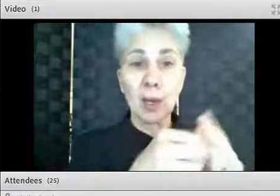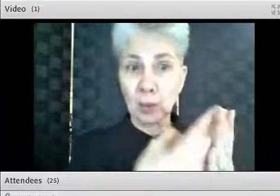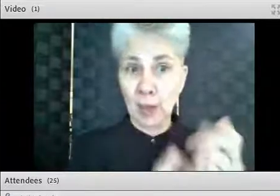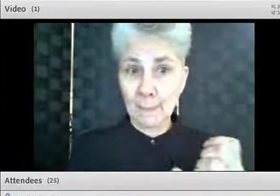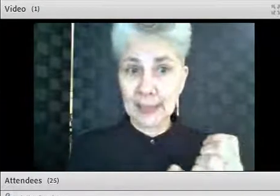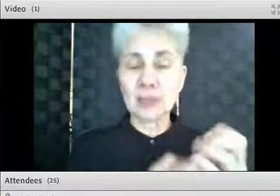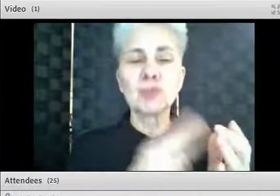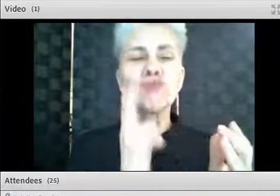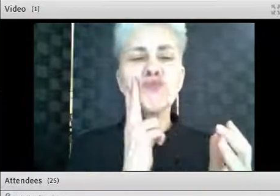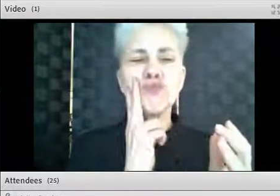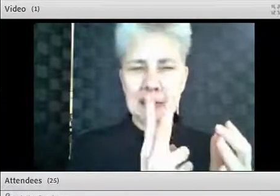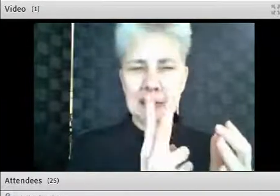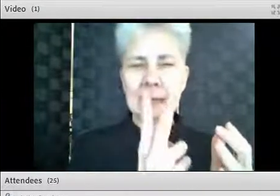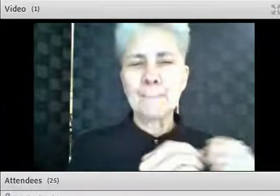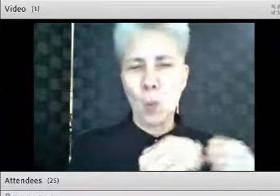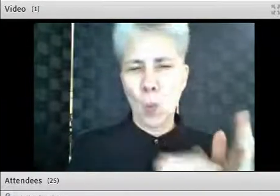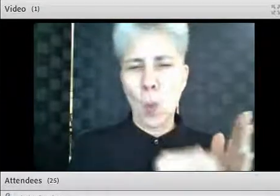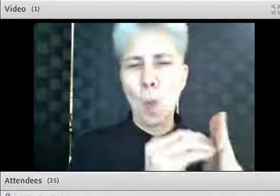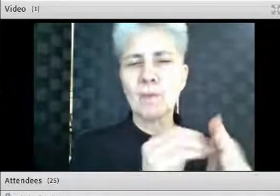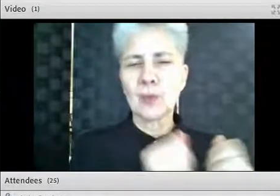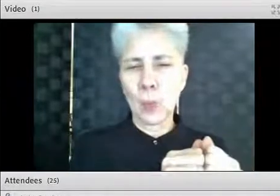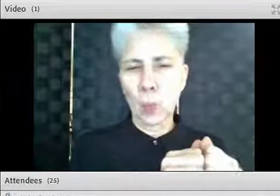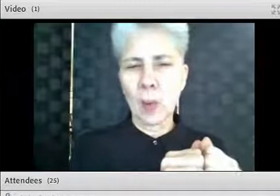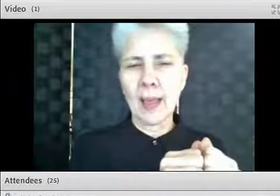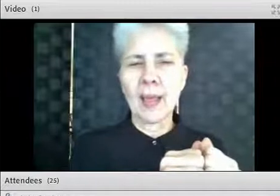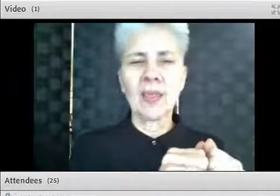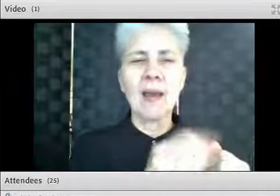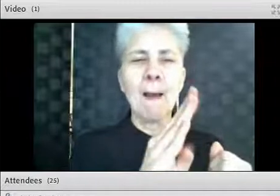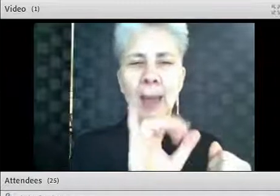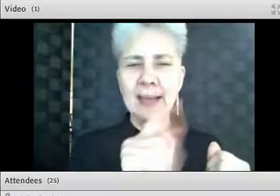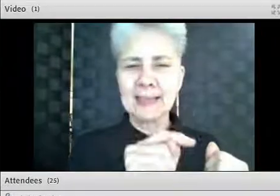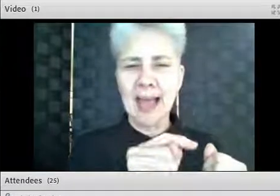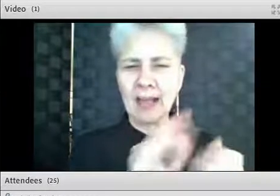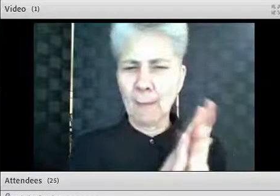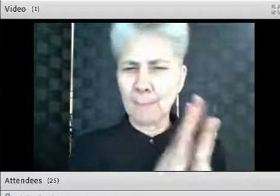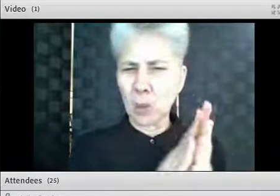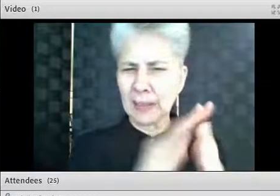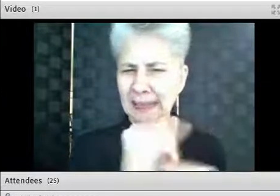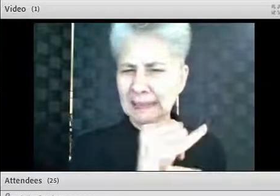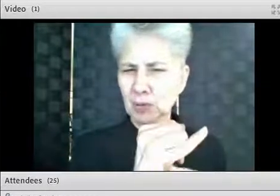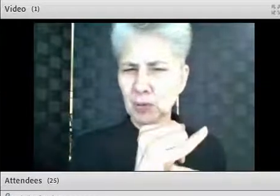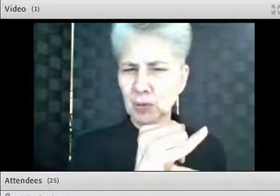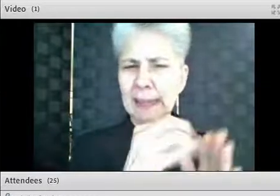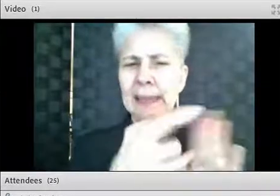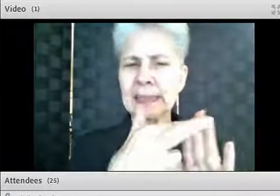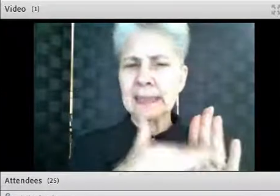like, you know, BISAC, that book industry standard where they actually do use terms for their classification,